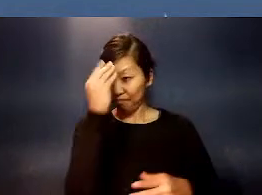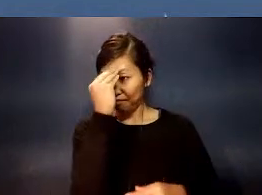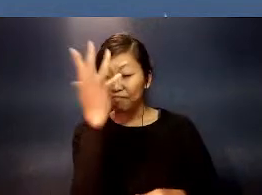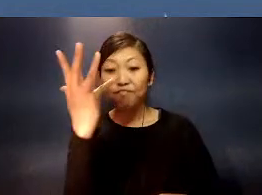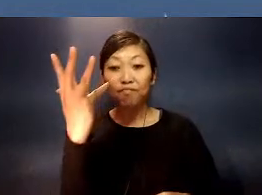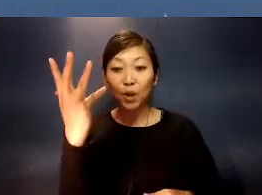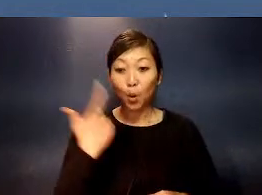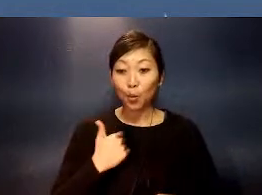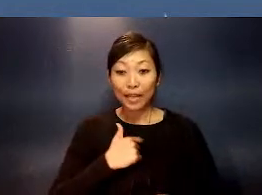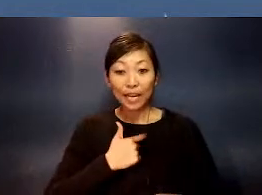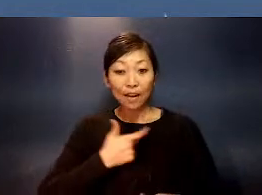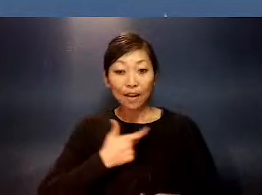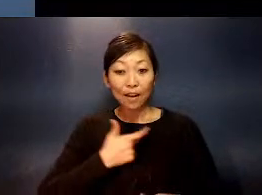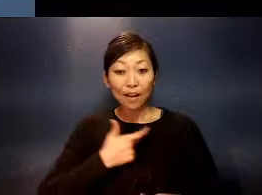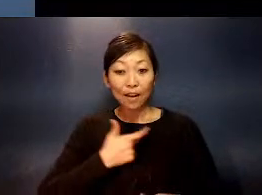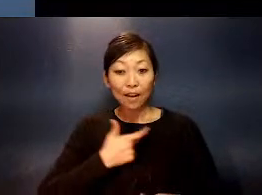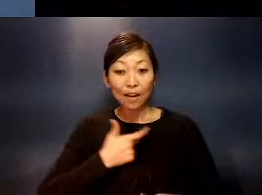INITIATIVE ON THE BALLOT AND -- ≫ COUNCIL PRESIDENT THANK YOU.